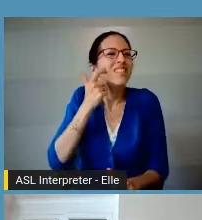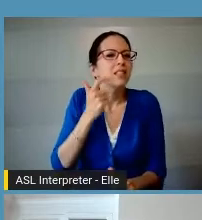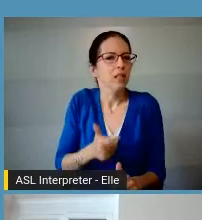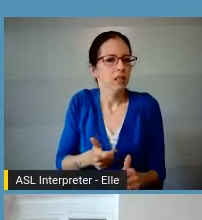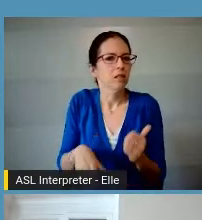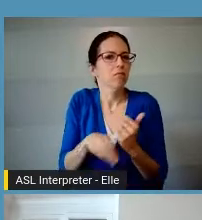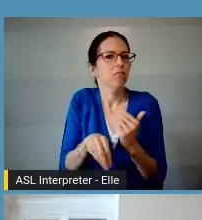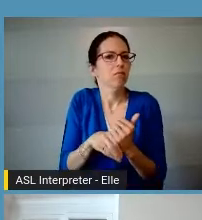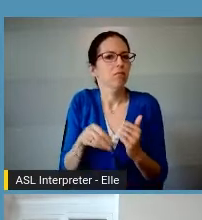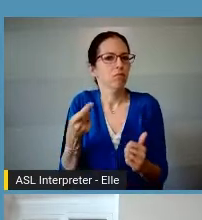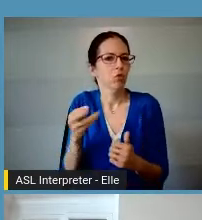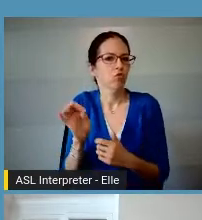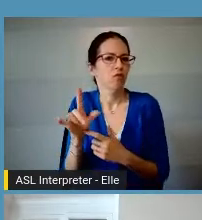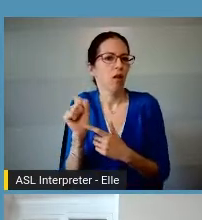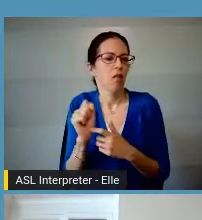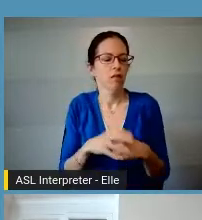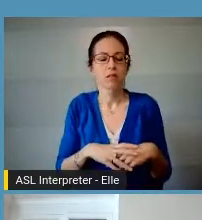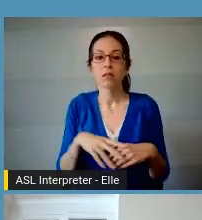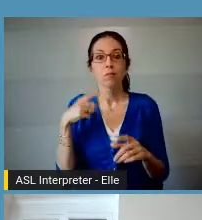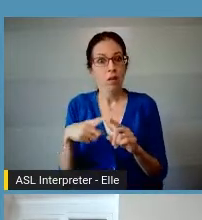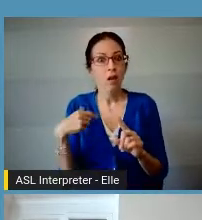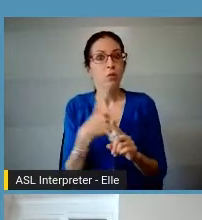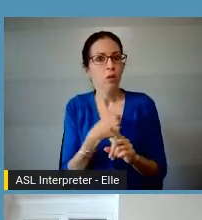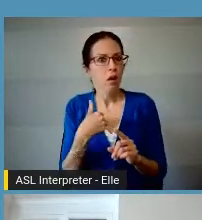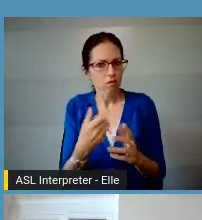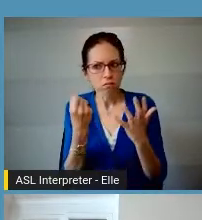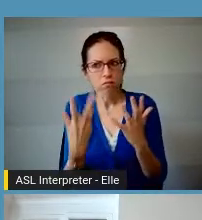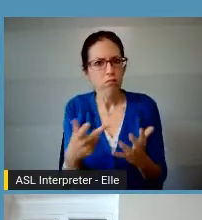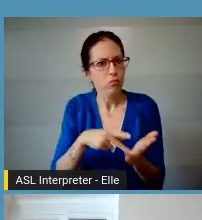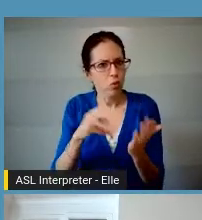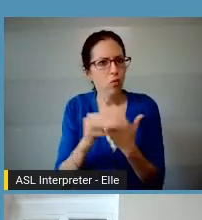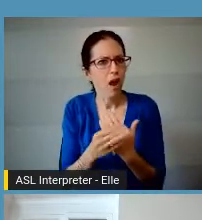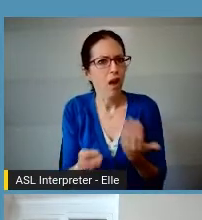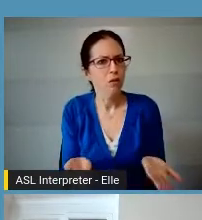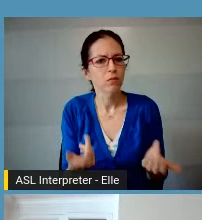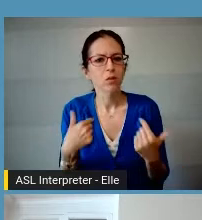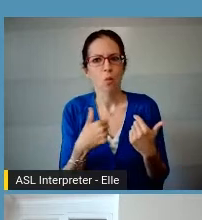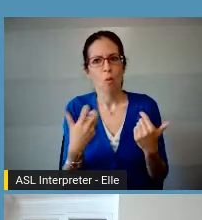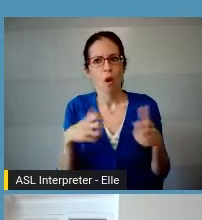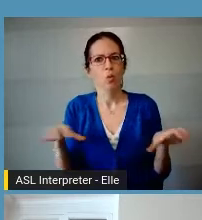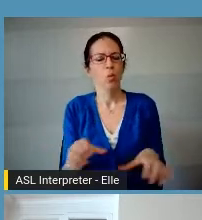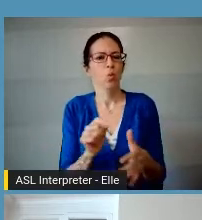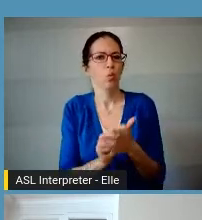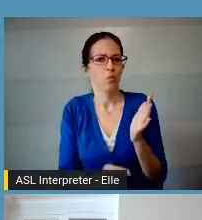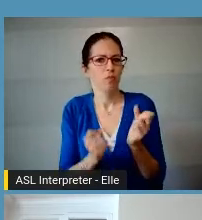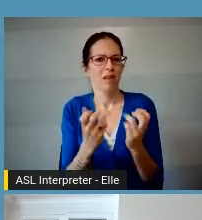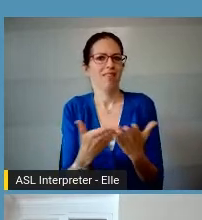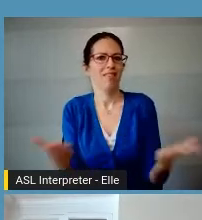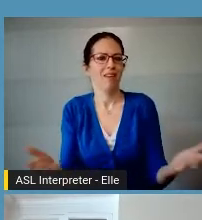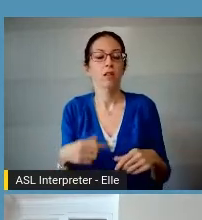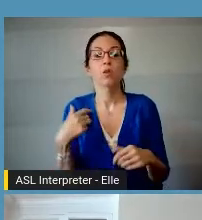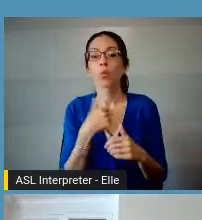And then there was a lot of programming that we wanted to do and so we added this spotlights